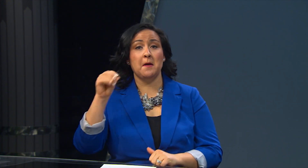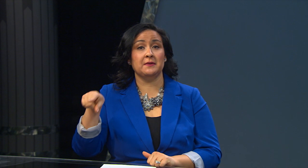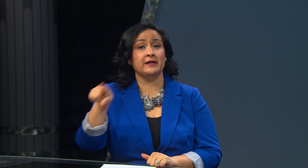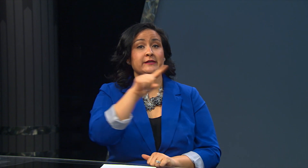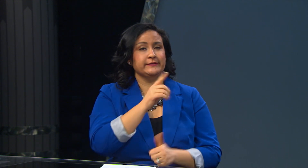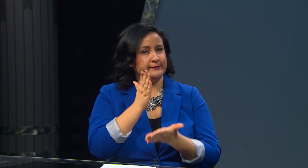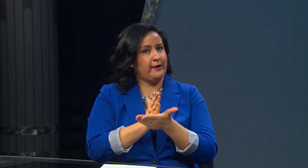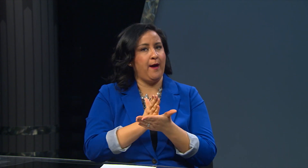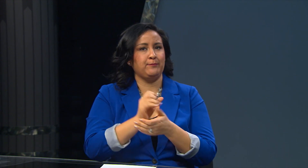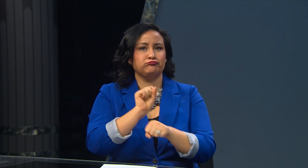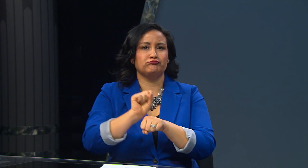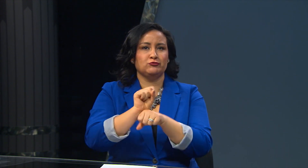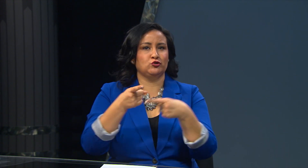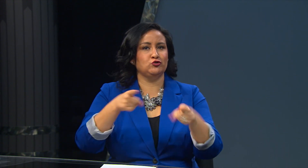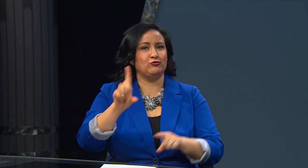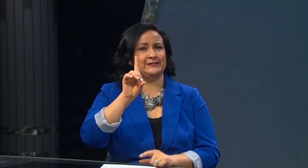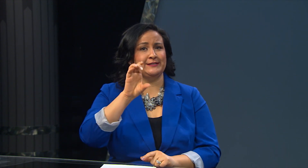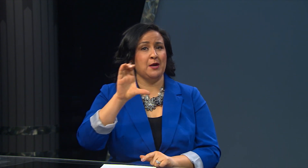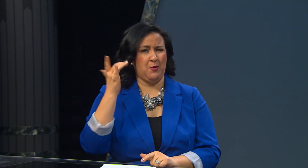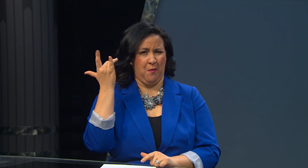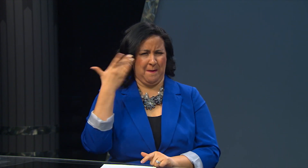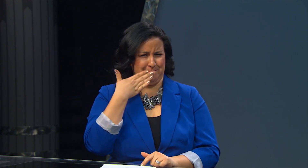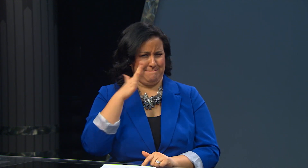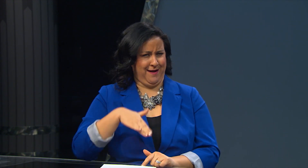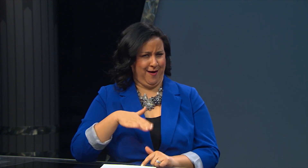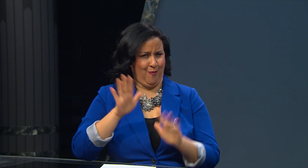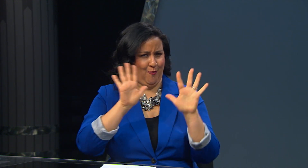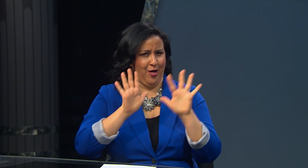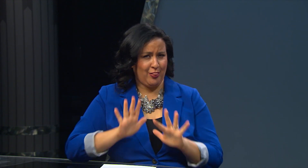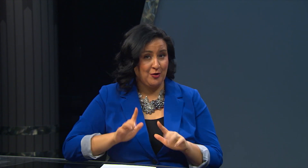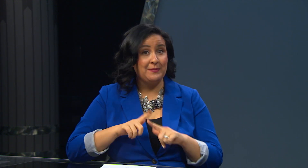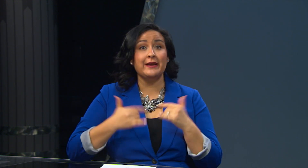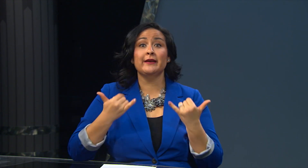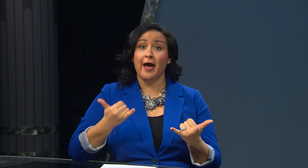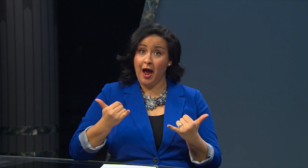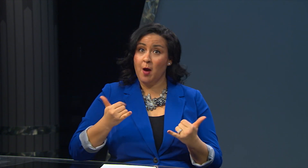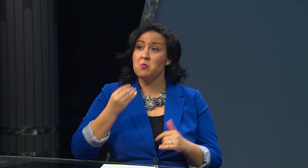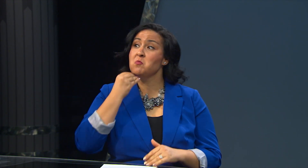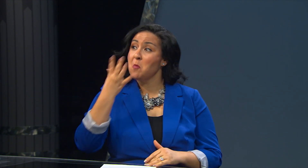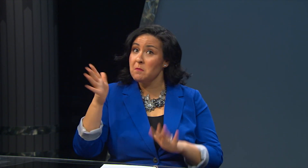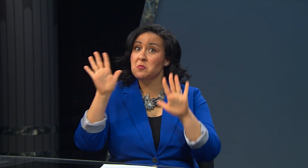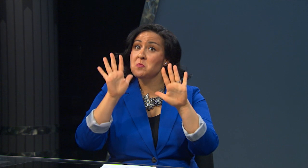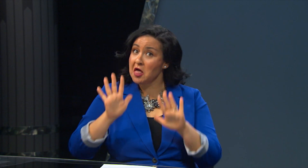MOST CONSTRUCTION COMPANIES HALTED WORK DURING DECEMBER DUE TO BAD WEATHER, BUT THEY ADDED